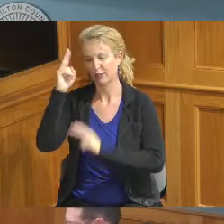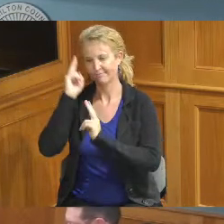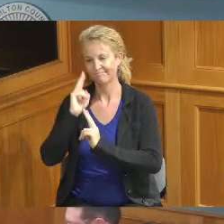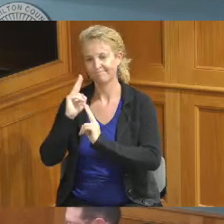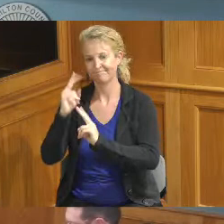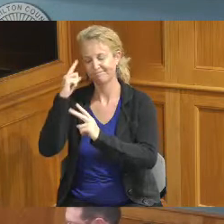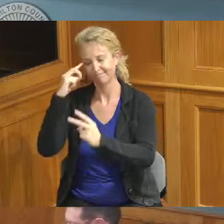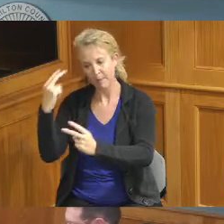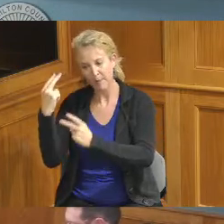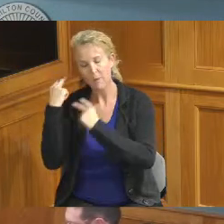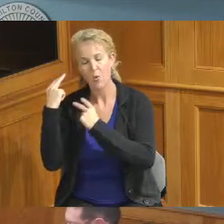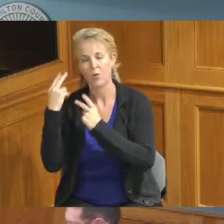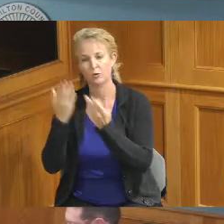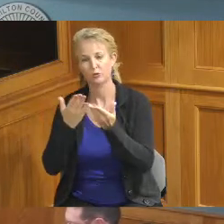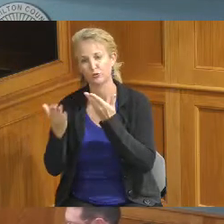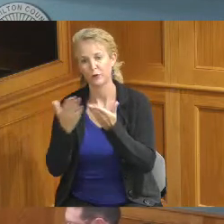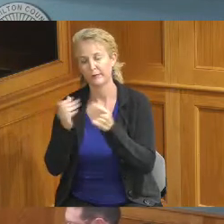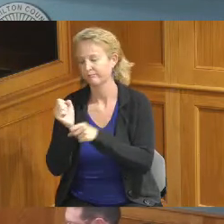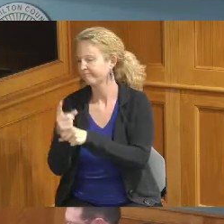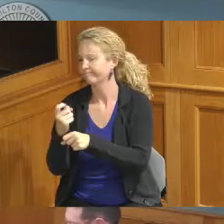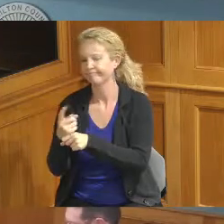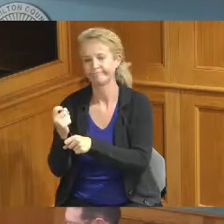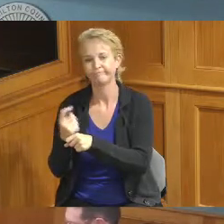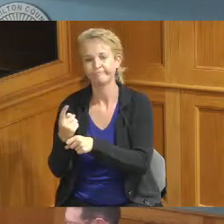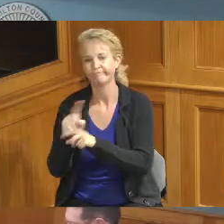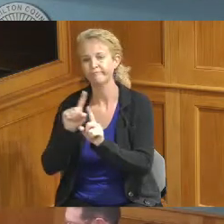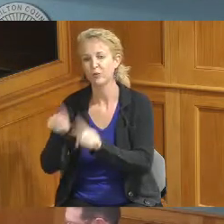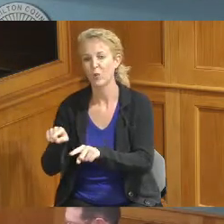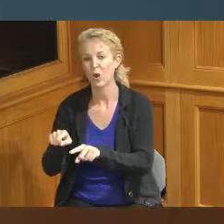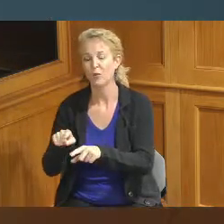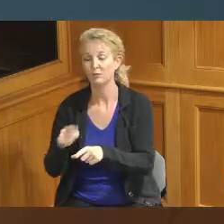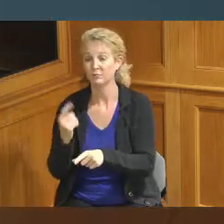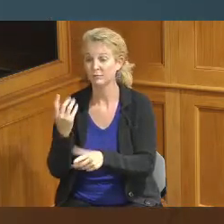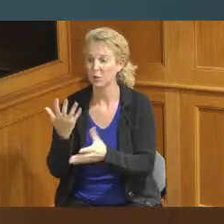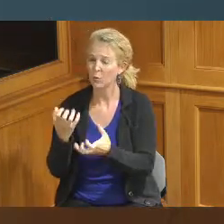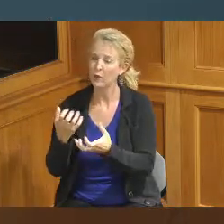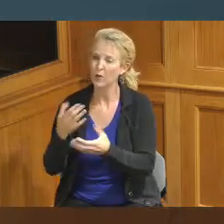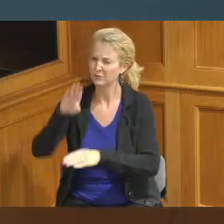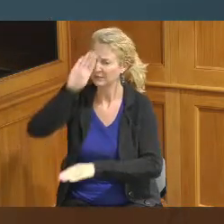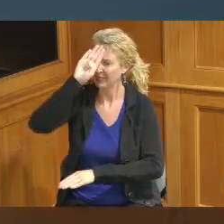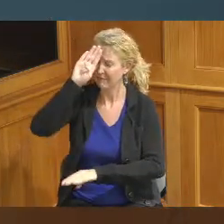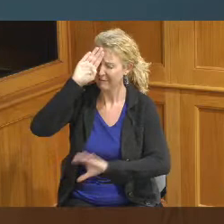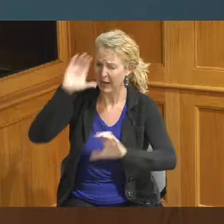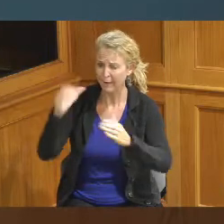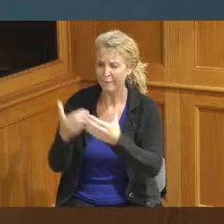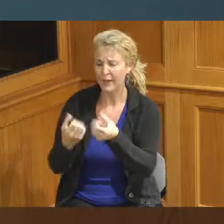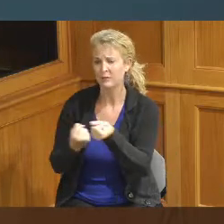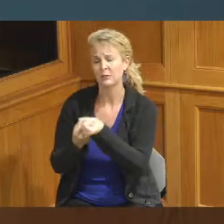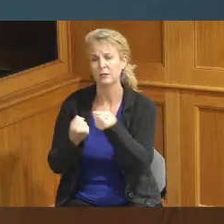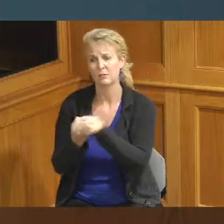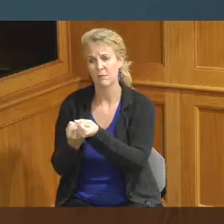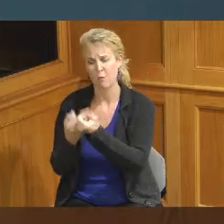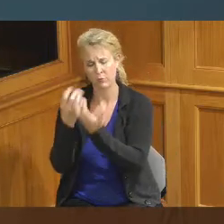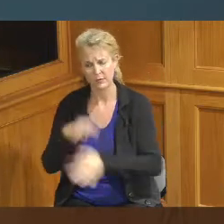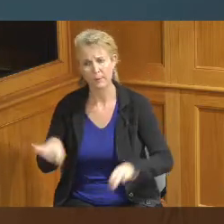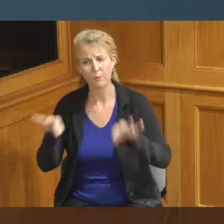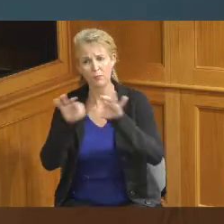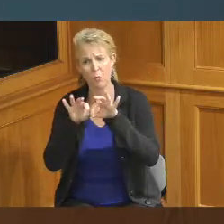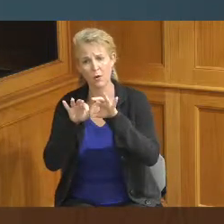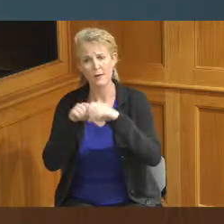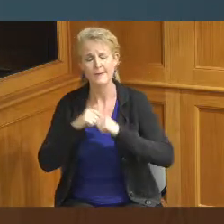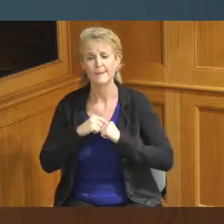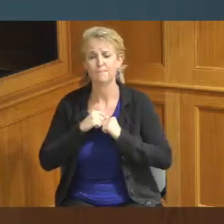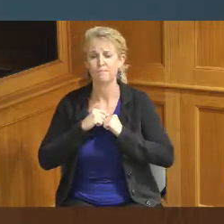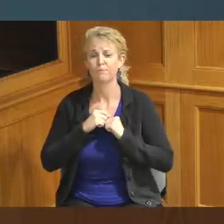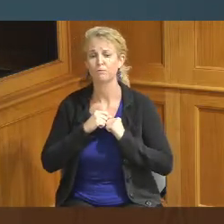we do every year and supporting the firefighters one of the things considering that although this